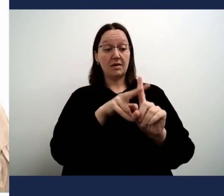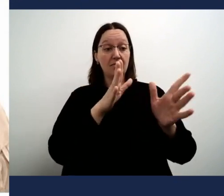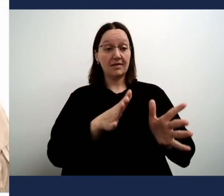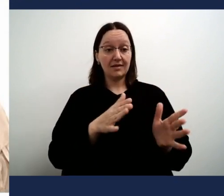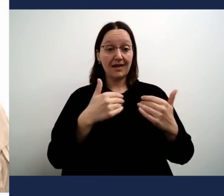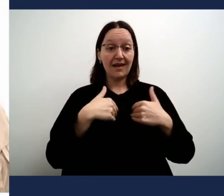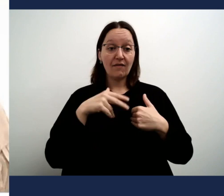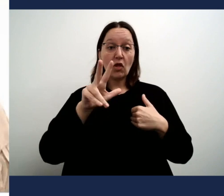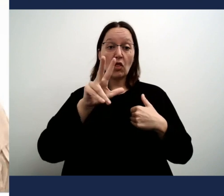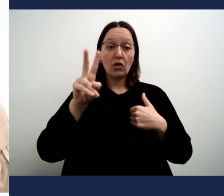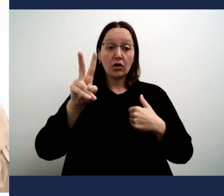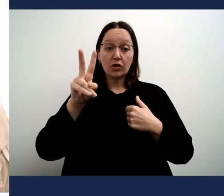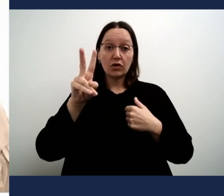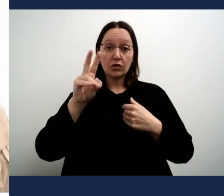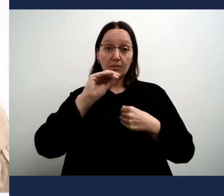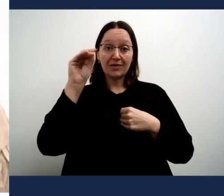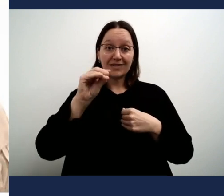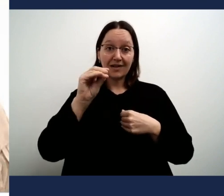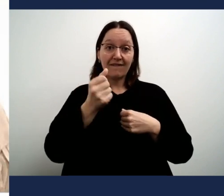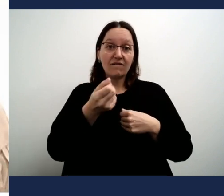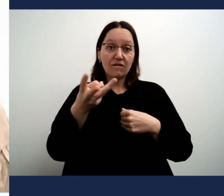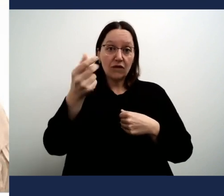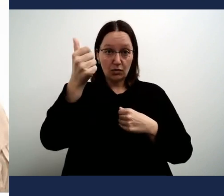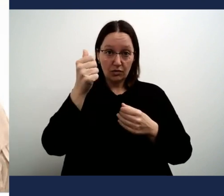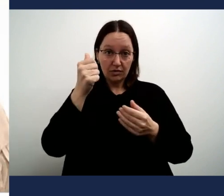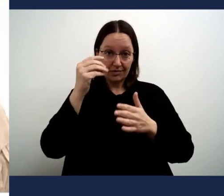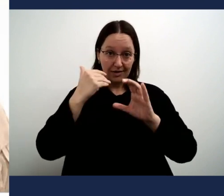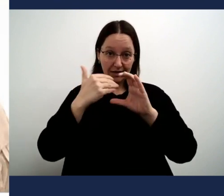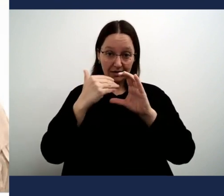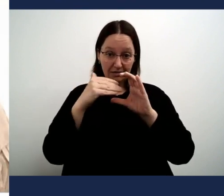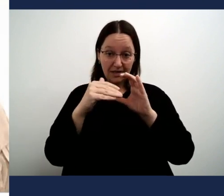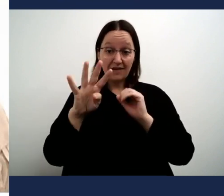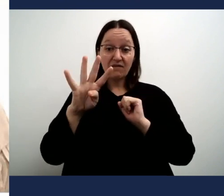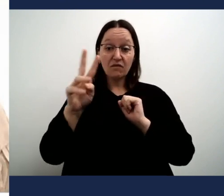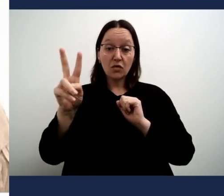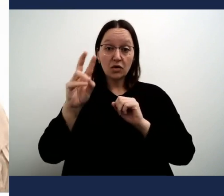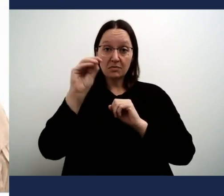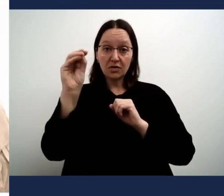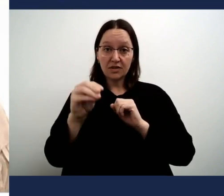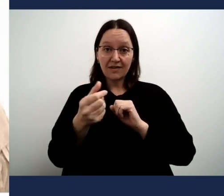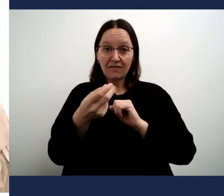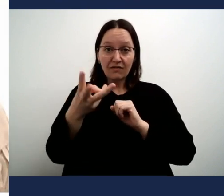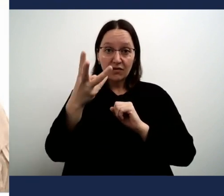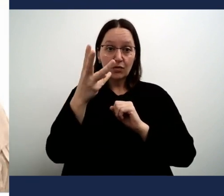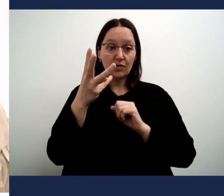experienced hate based on their regular in their lifetime. I'll give you one example. I was traveling from San Jose to San